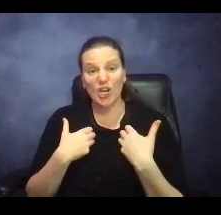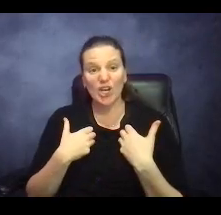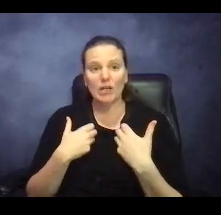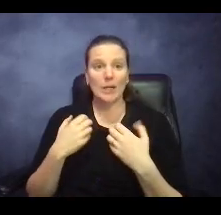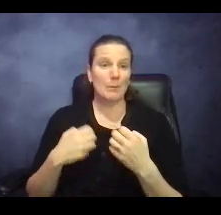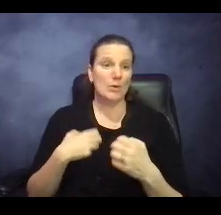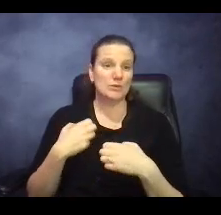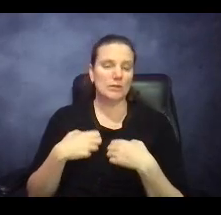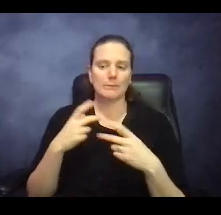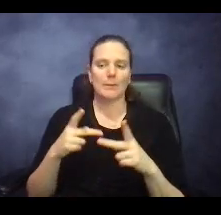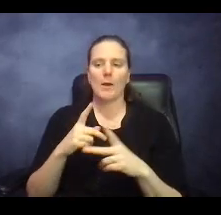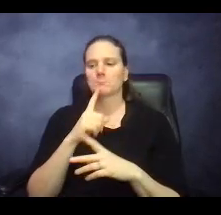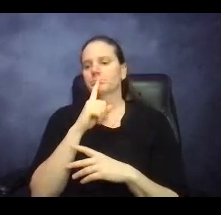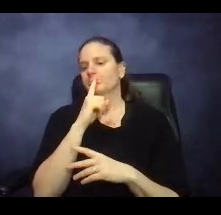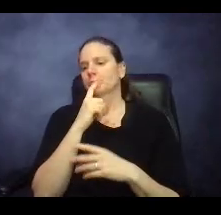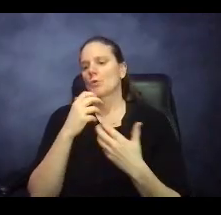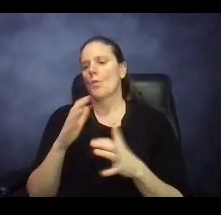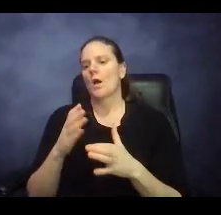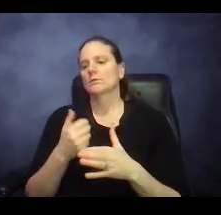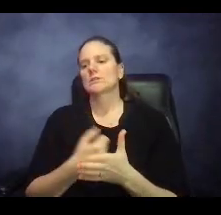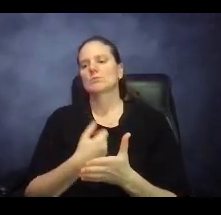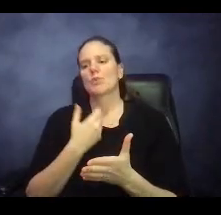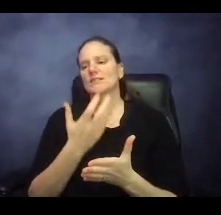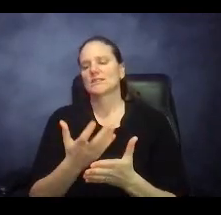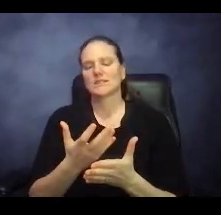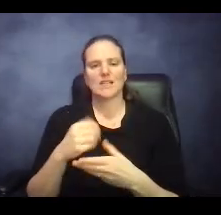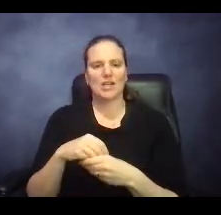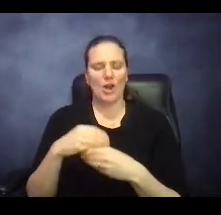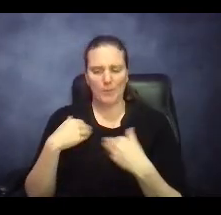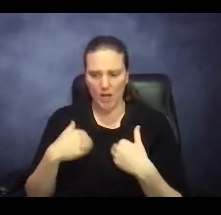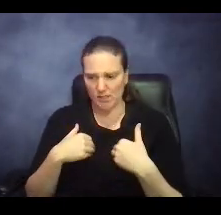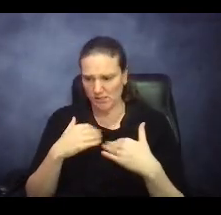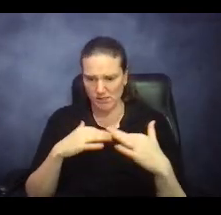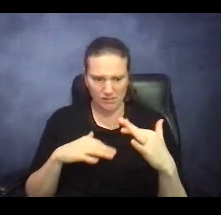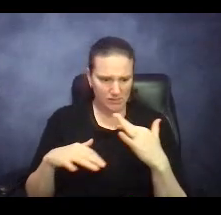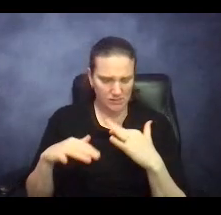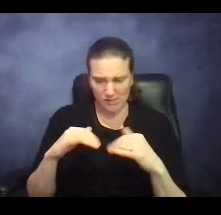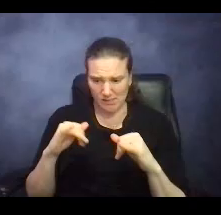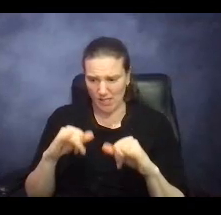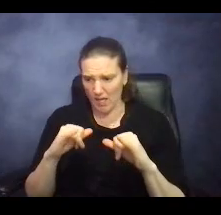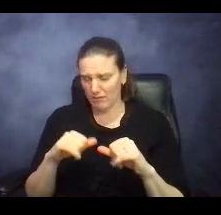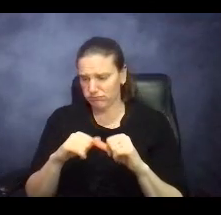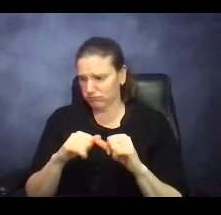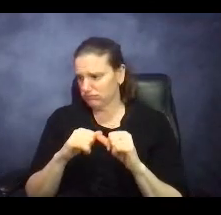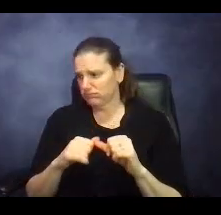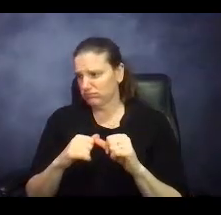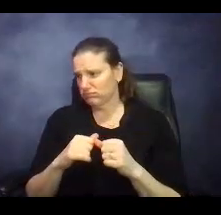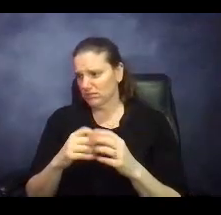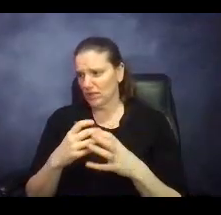to express grief or anger and we store it in our bodies and we just kind of stay in this like resistant or contracted holding position.